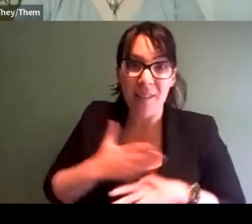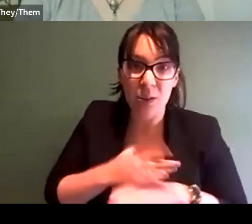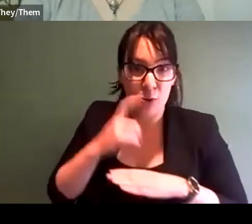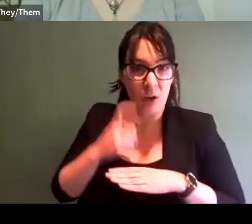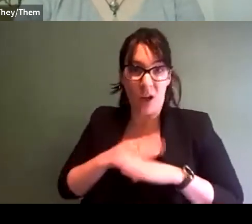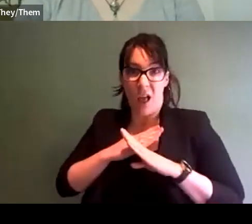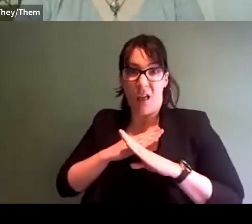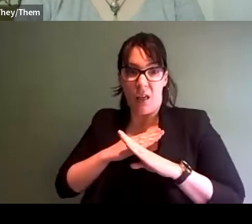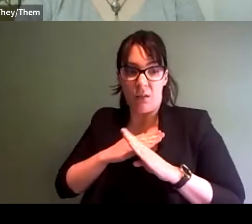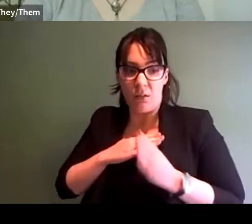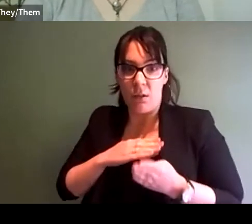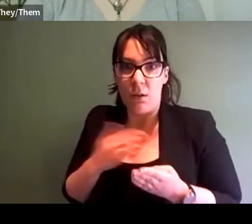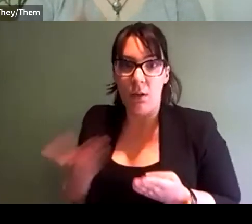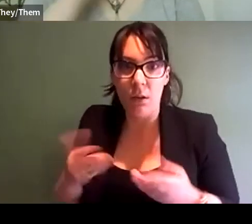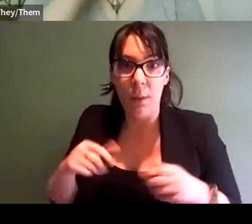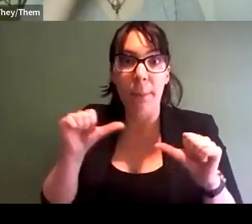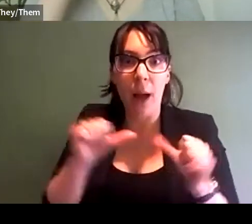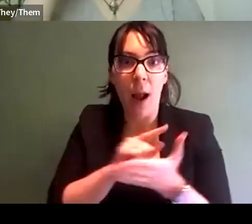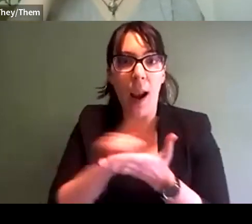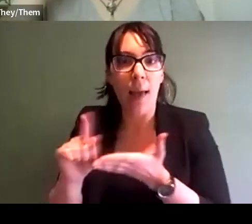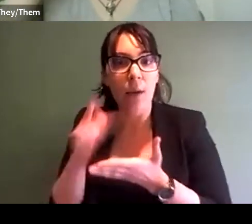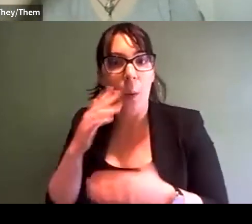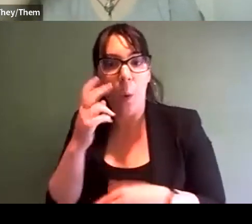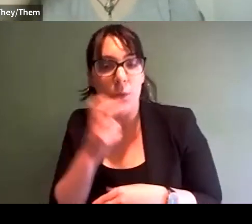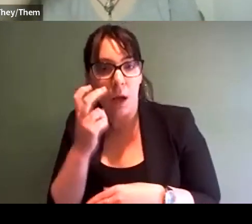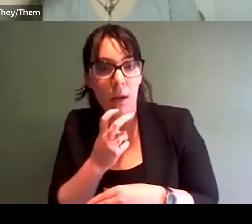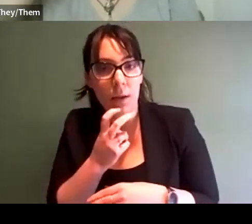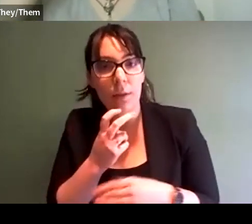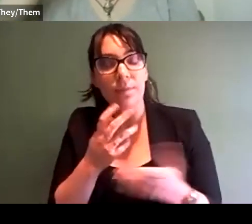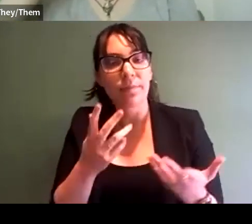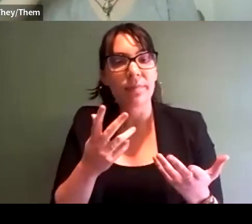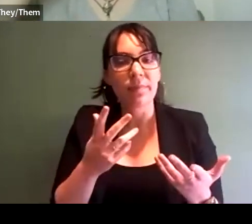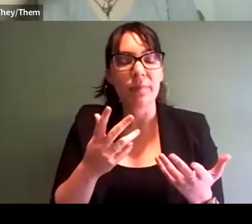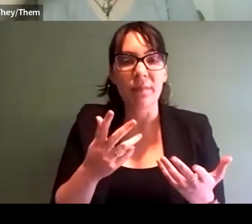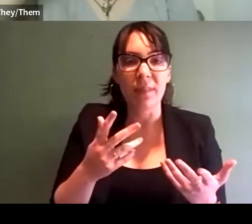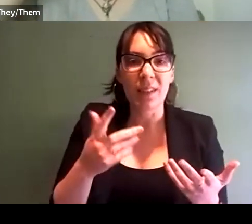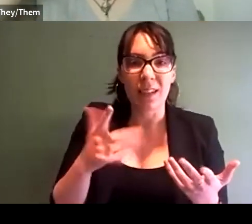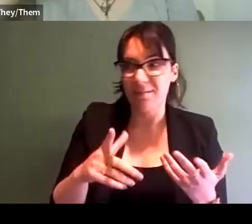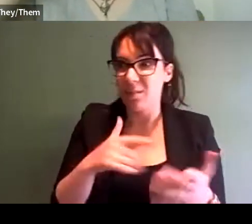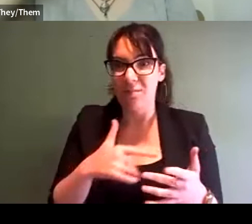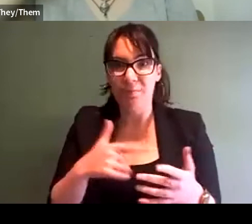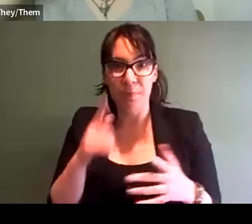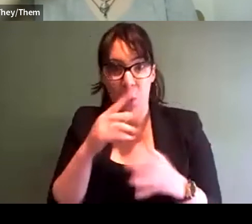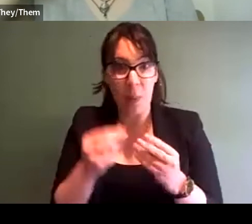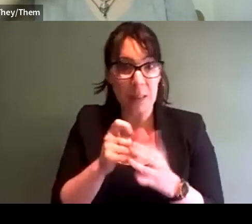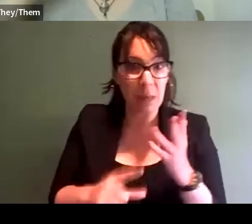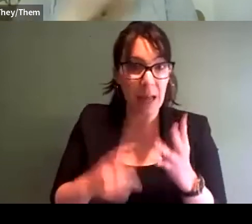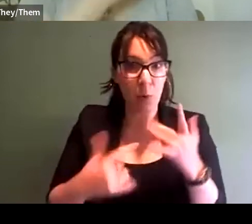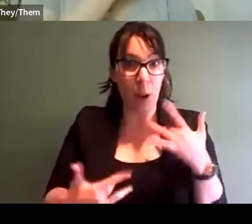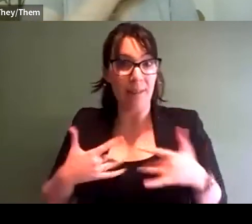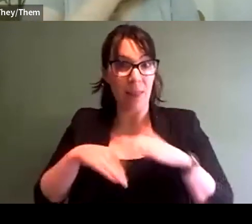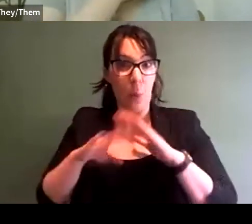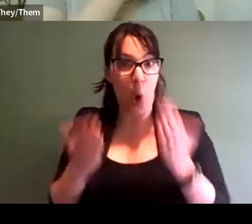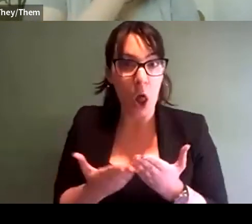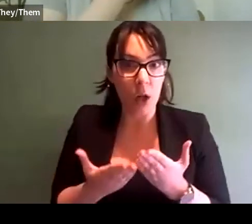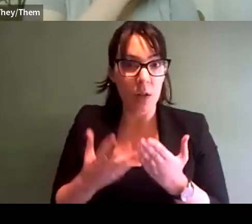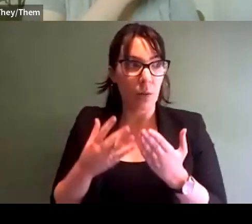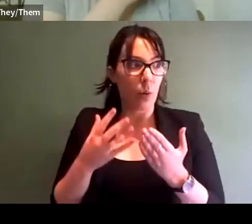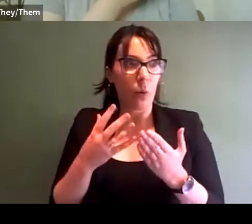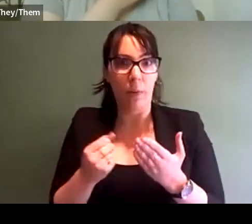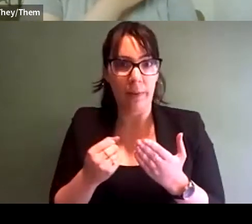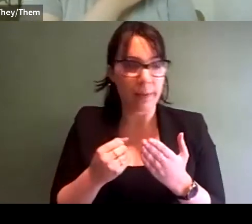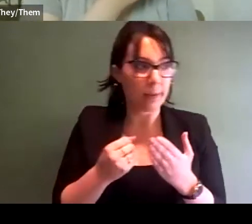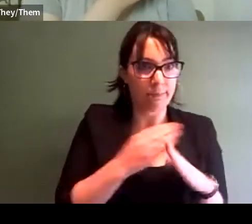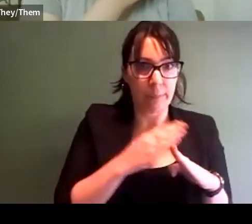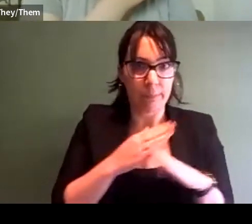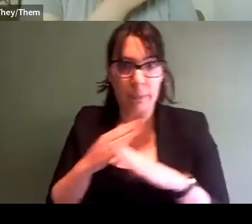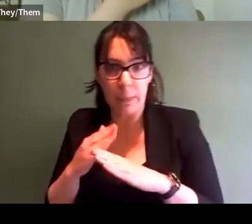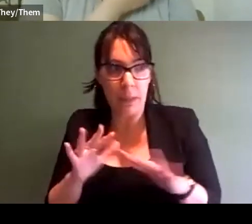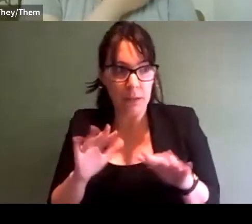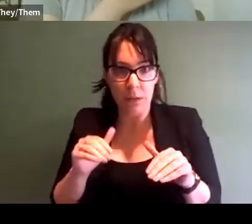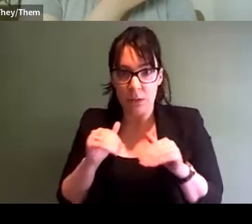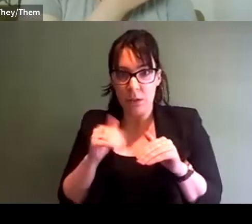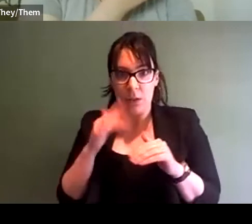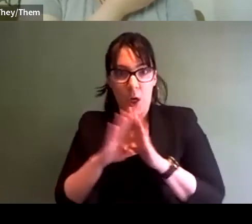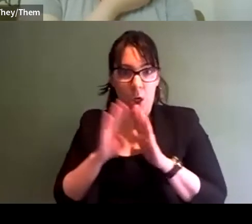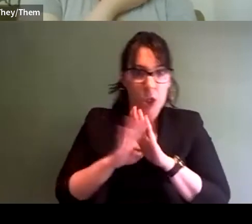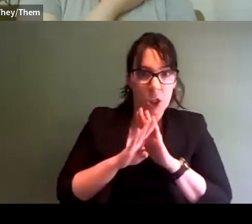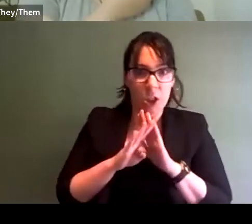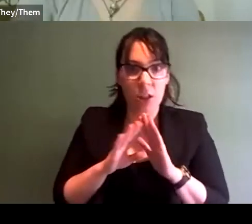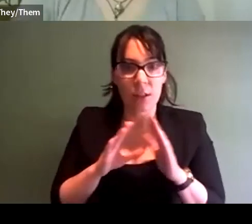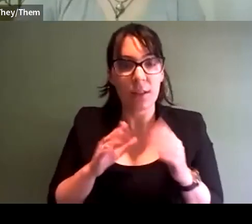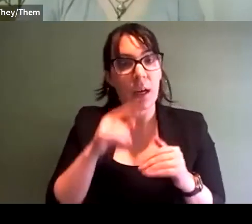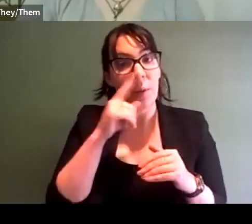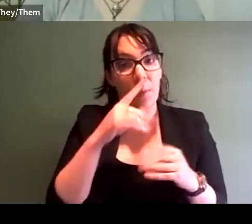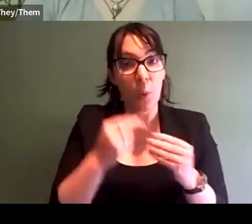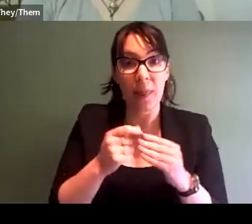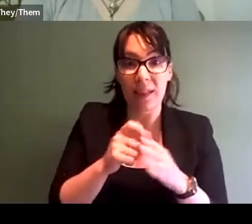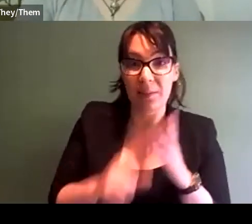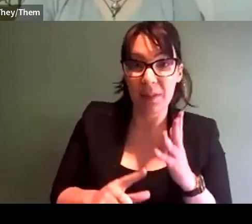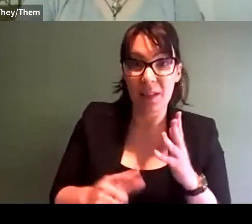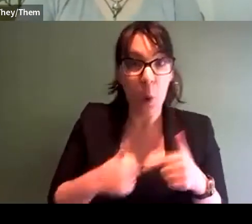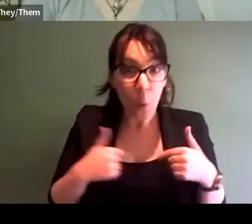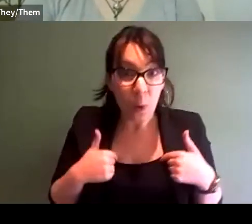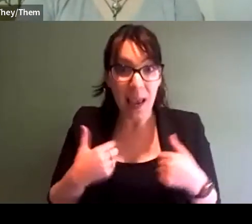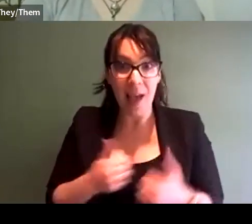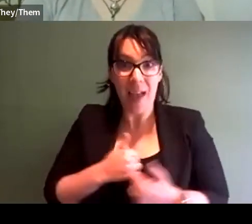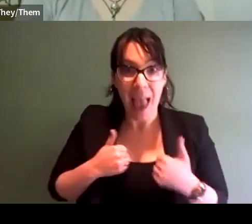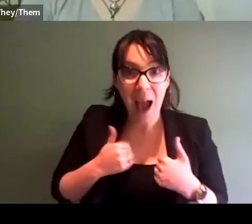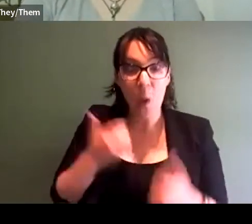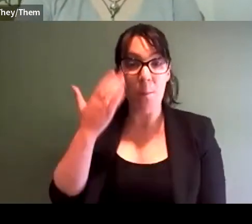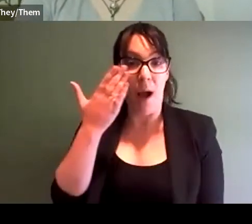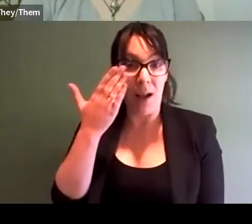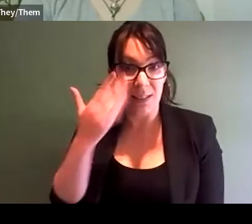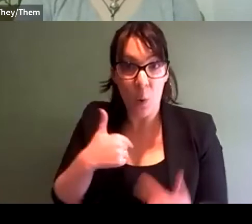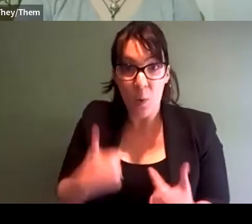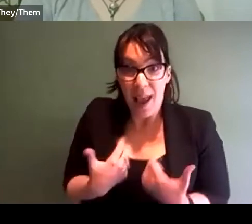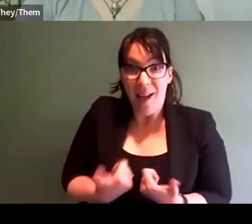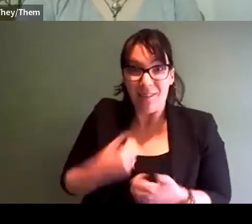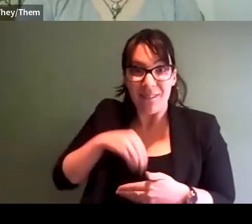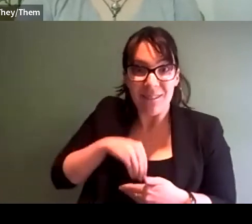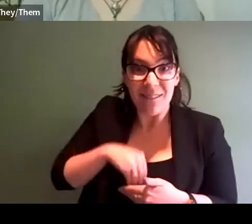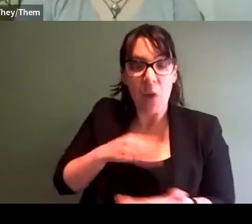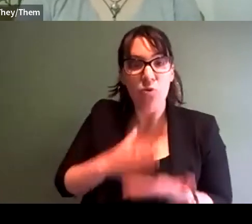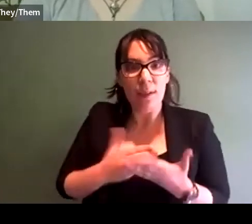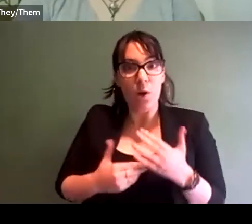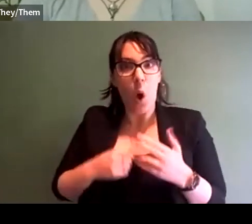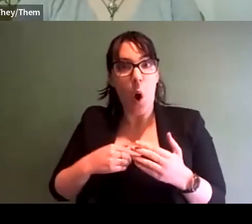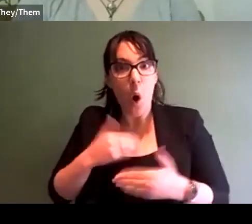you're dealing with your own disability and your own you know existing in the world, and you have these, you know like something I often talk about is how, you know, even us with disabilities have our own unconscious biases and it's an ongoing process